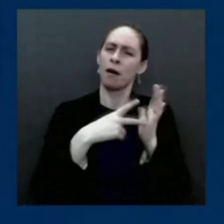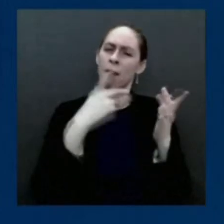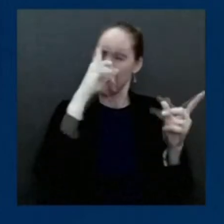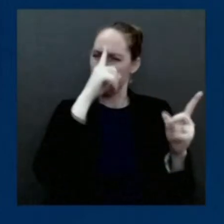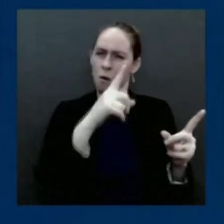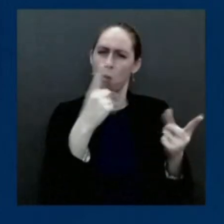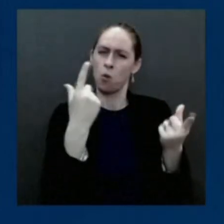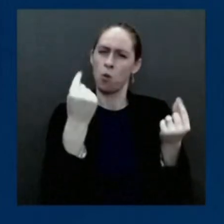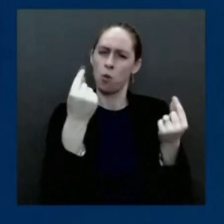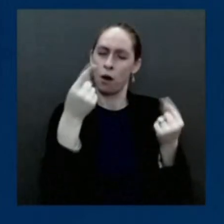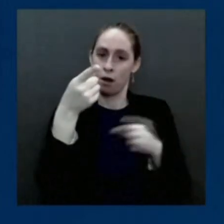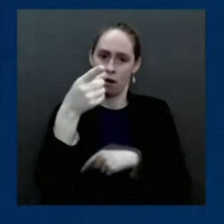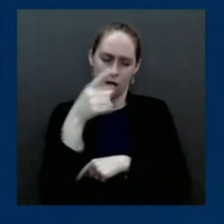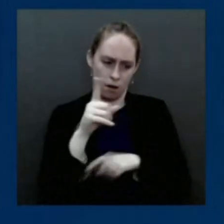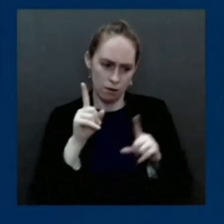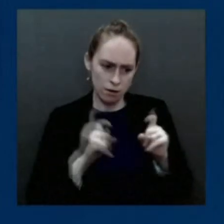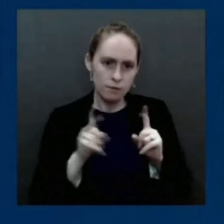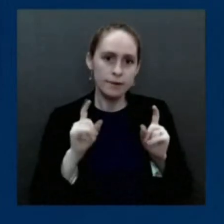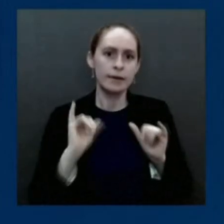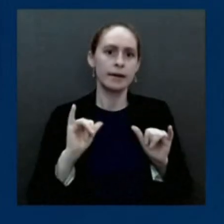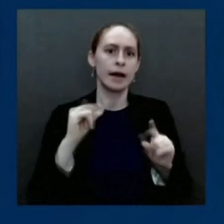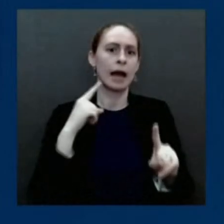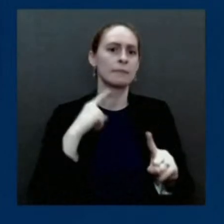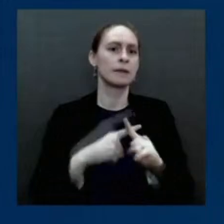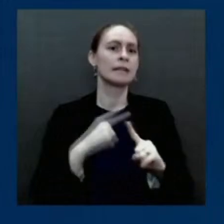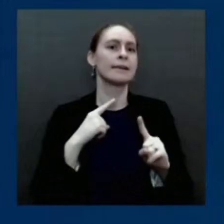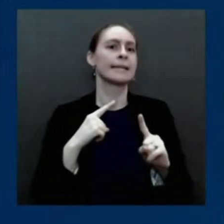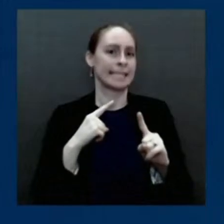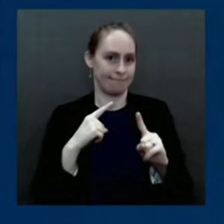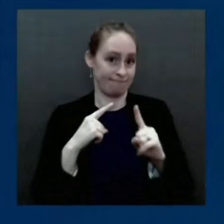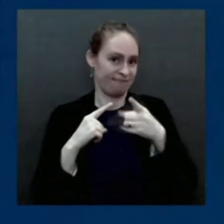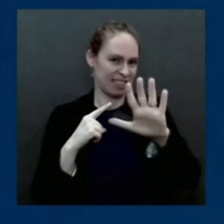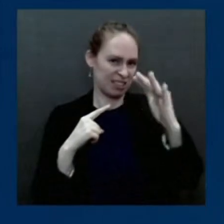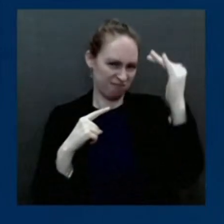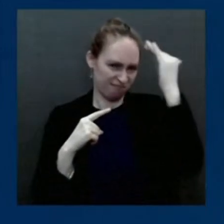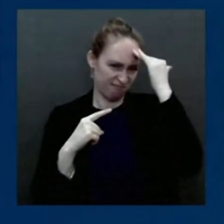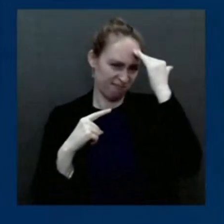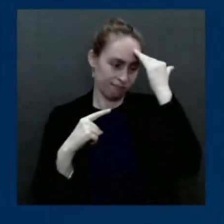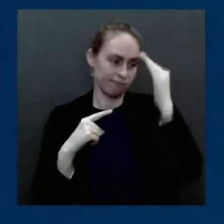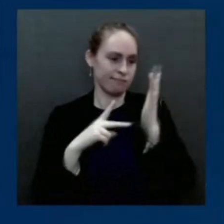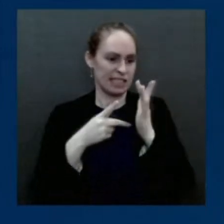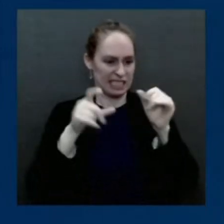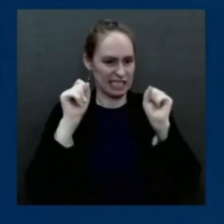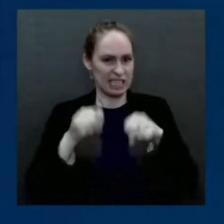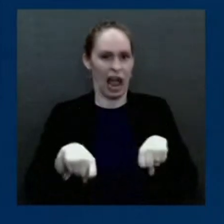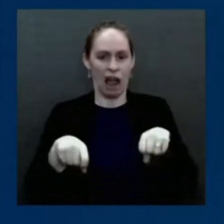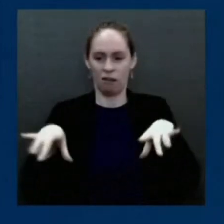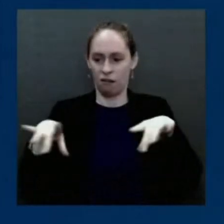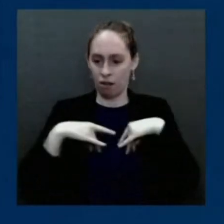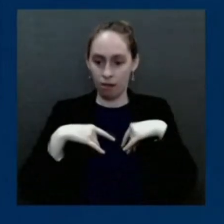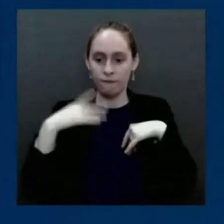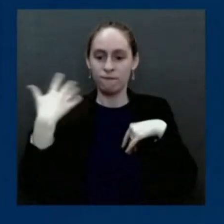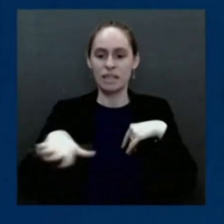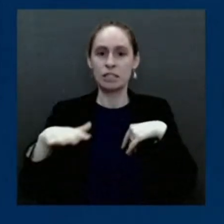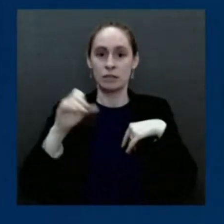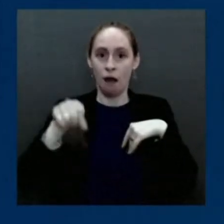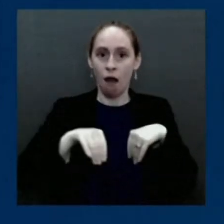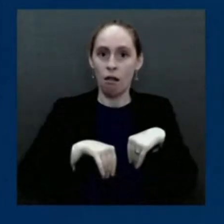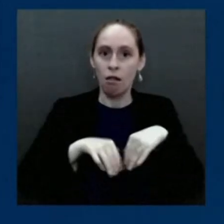POSITIVE TEST. ISOLATION PREVENTS THOSE WHO ARE KNOWN TO BE INFECTED FROM TRANSMITTING THE VIRUS TO OTHERS. QUARANTINE ON THE OTHER HAND IS